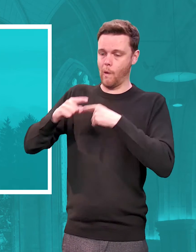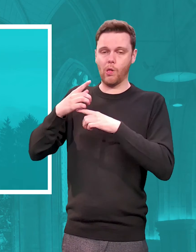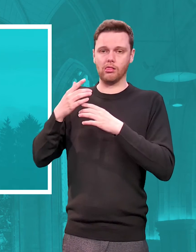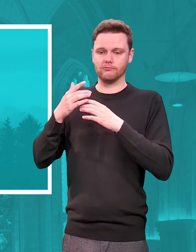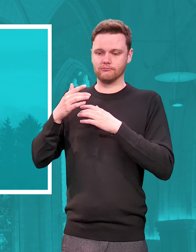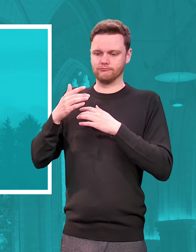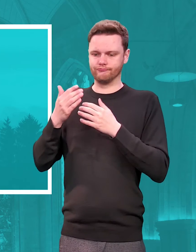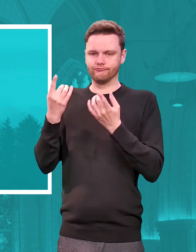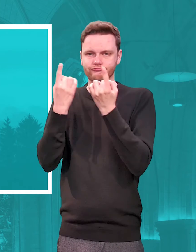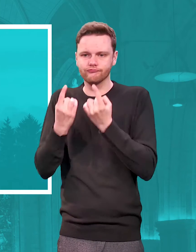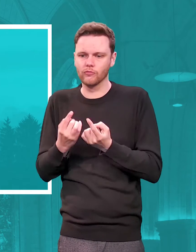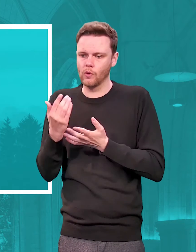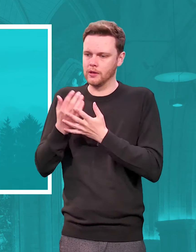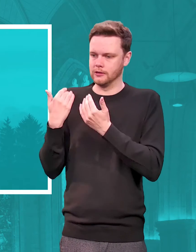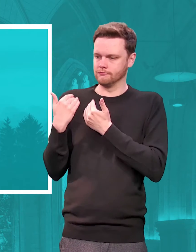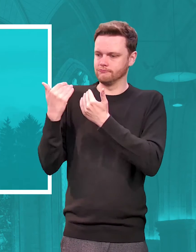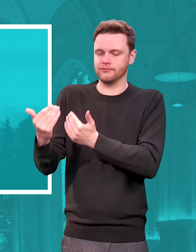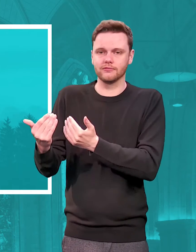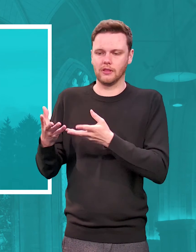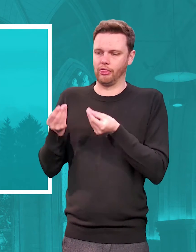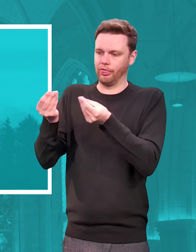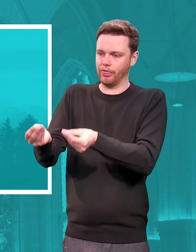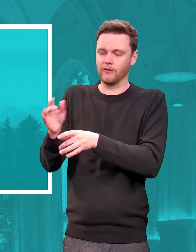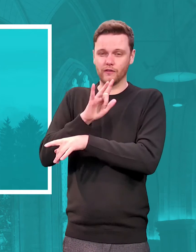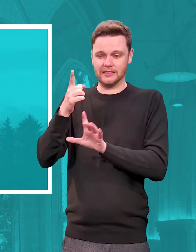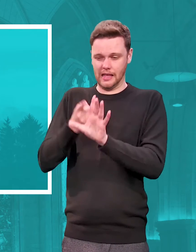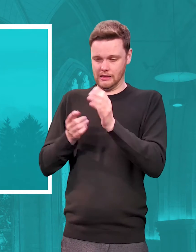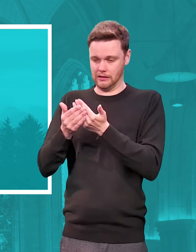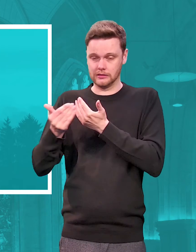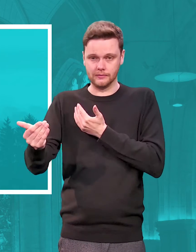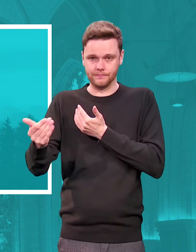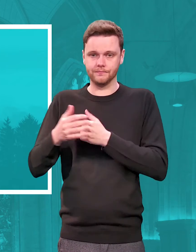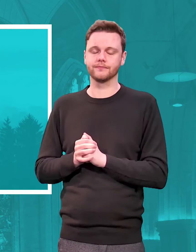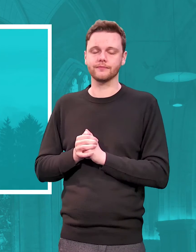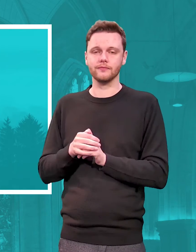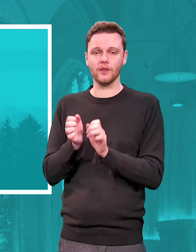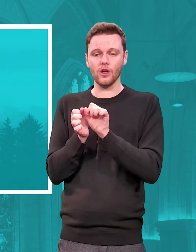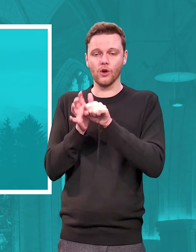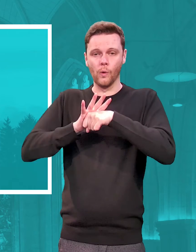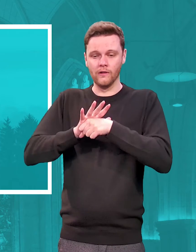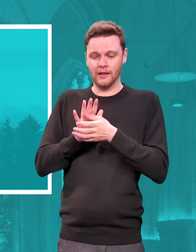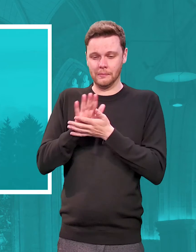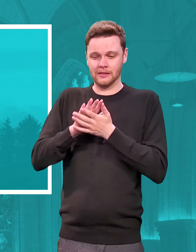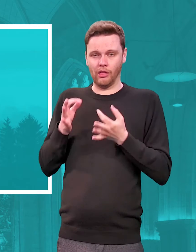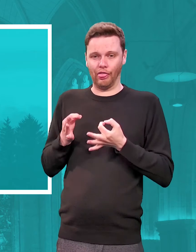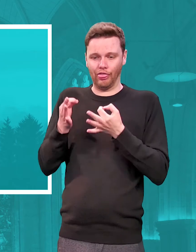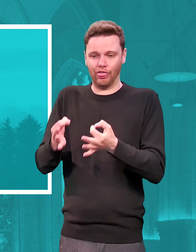within a maximum period of 10 years. While COVID might have added to the delays, it is not the sole cause,